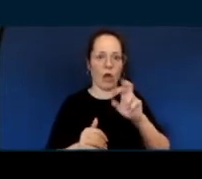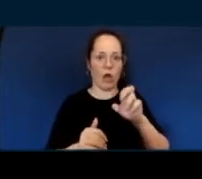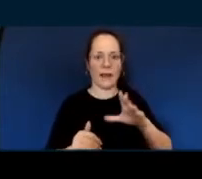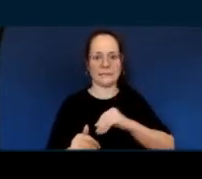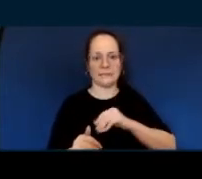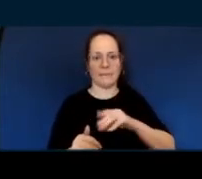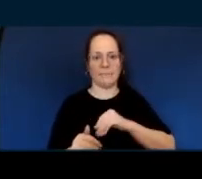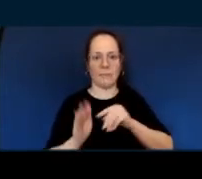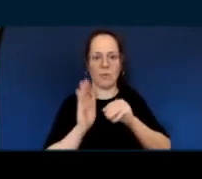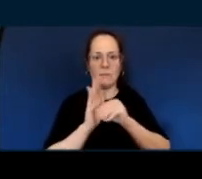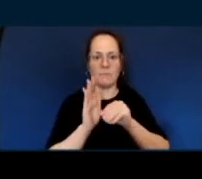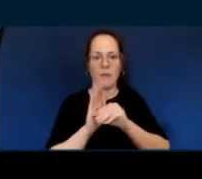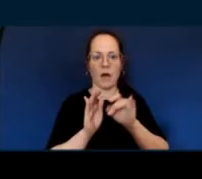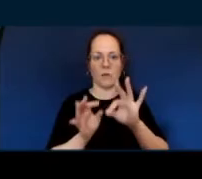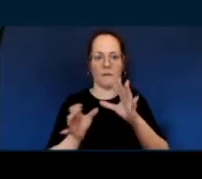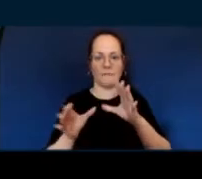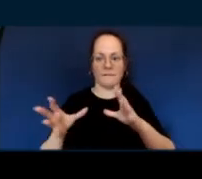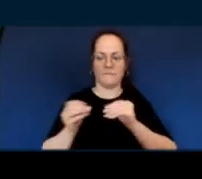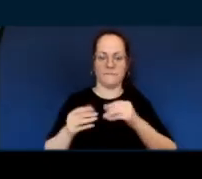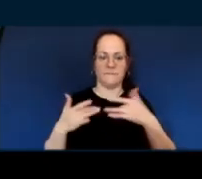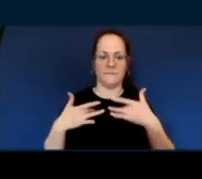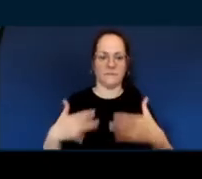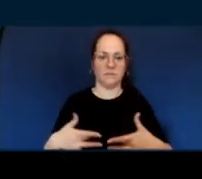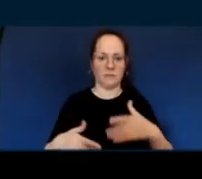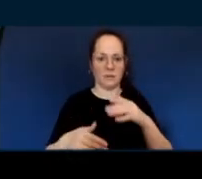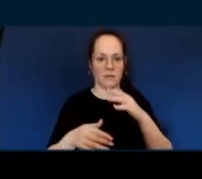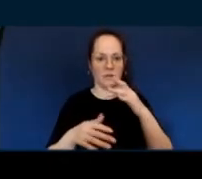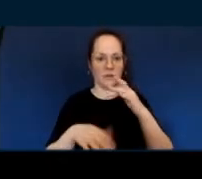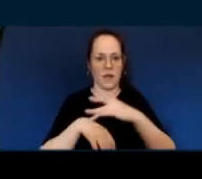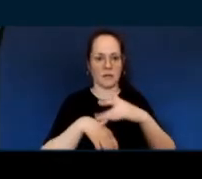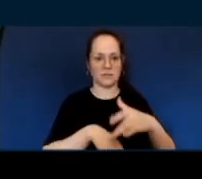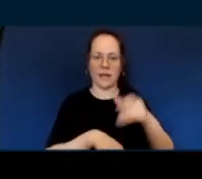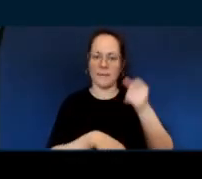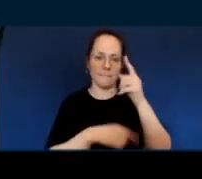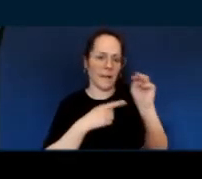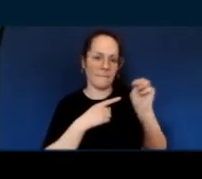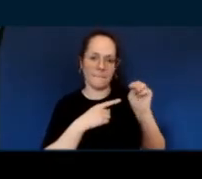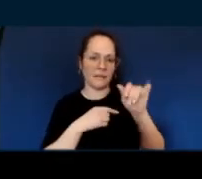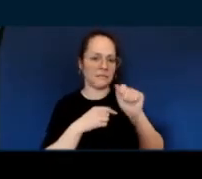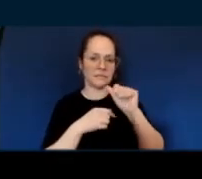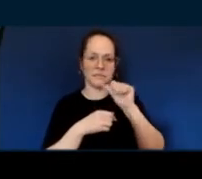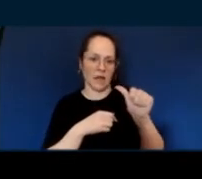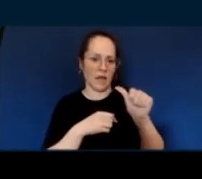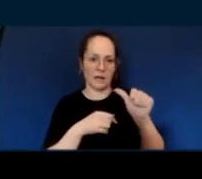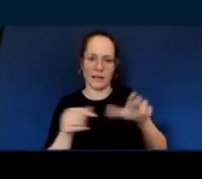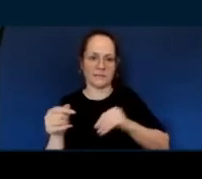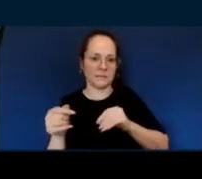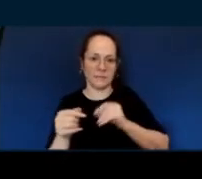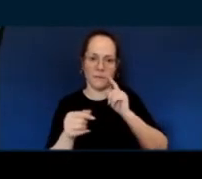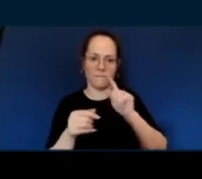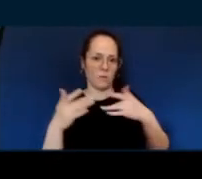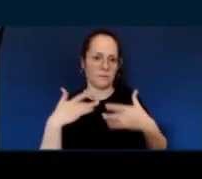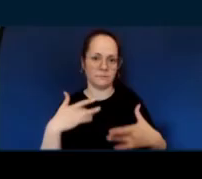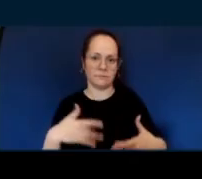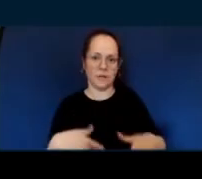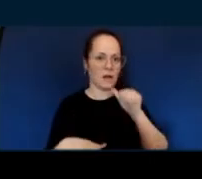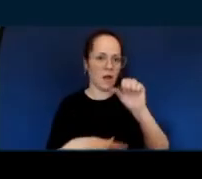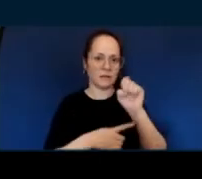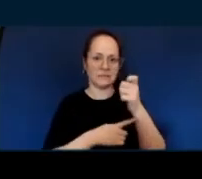CONTACT WHY MALES ARE NEITHER. NEVER THE LESS IF YOU HAVE EVER